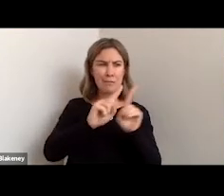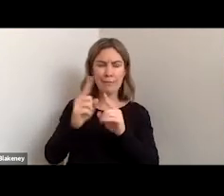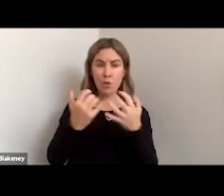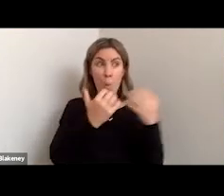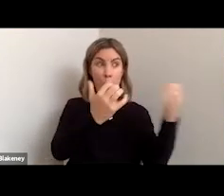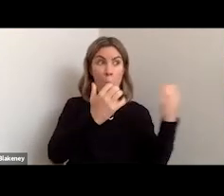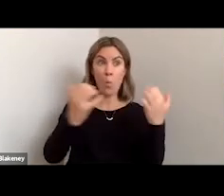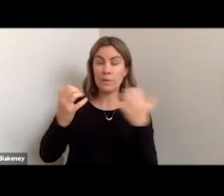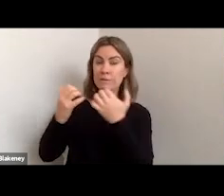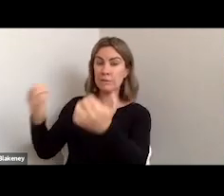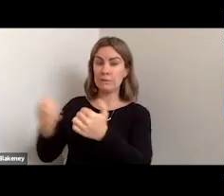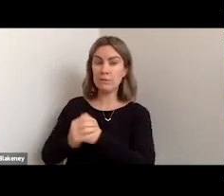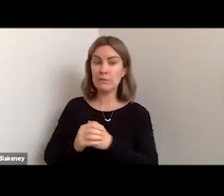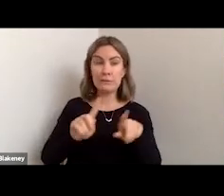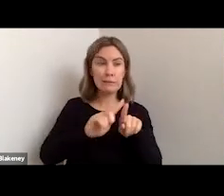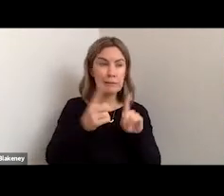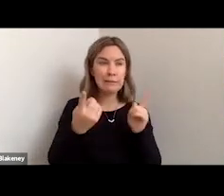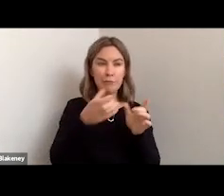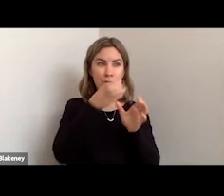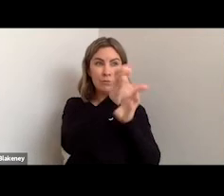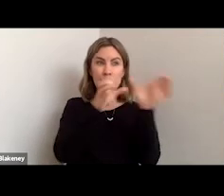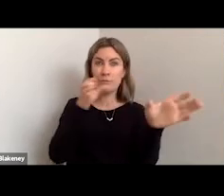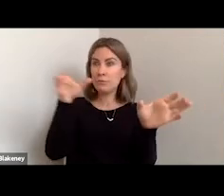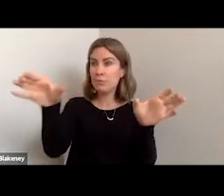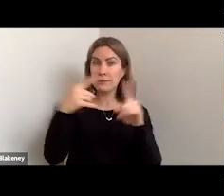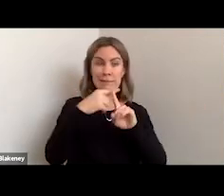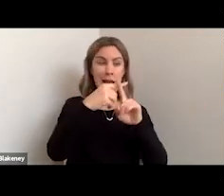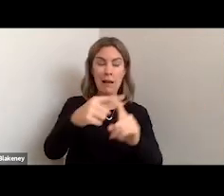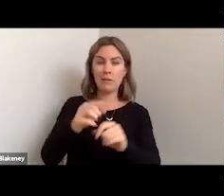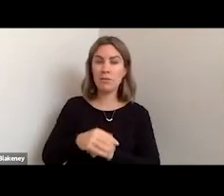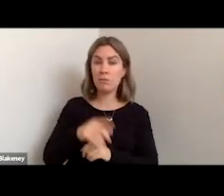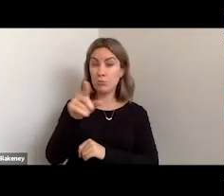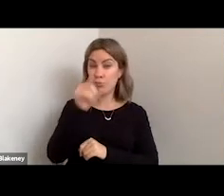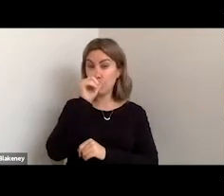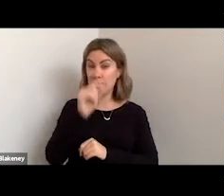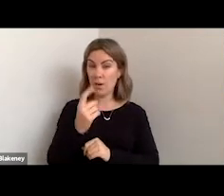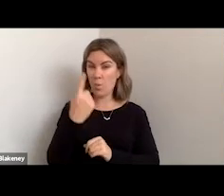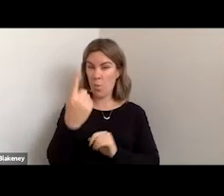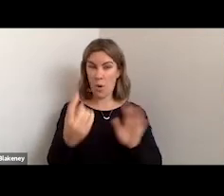channel and put up one post for one and one potion for the other because